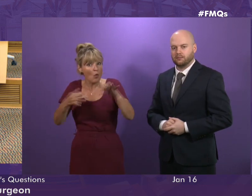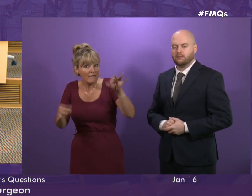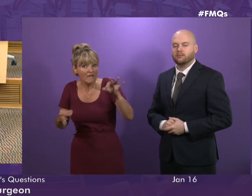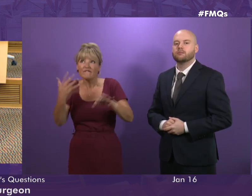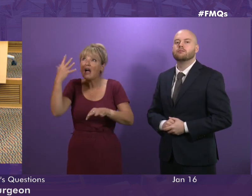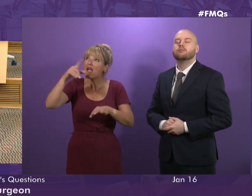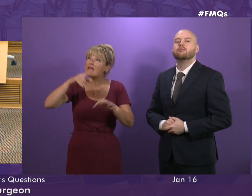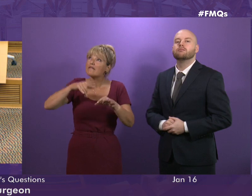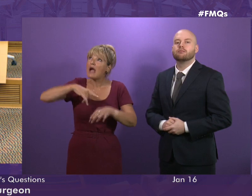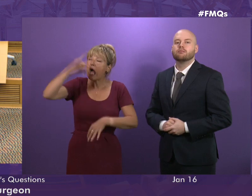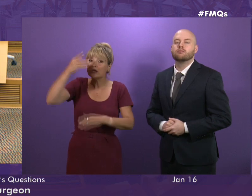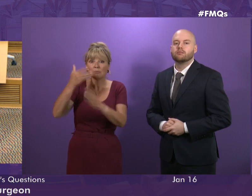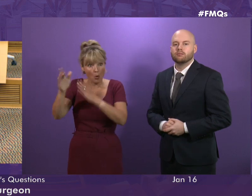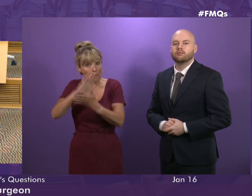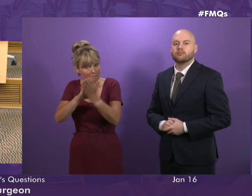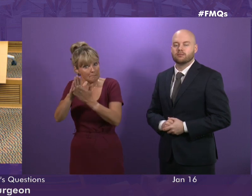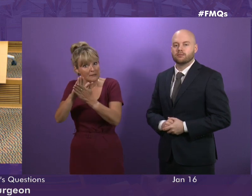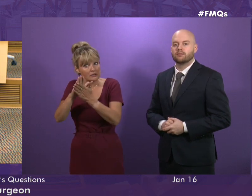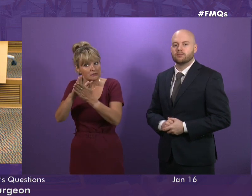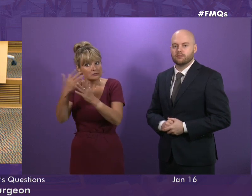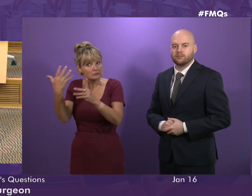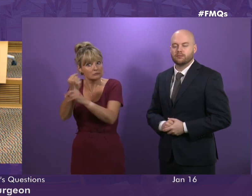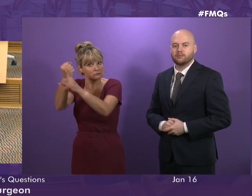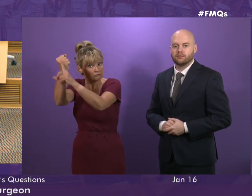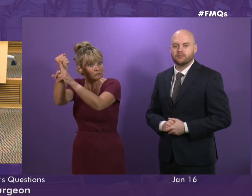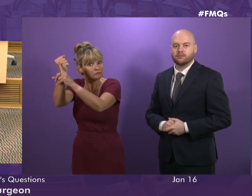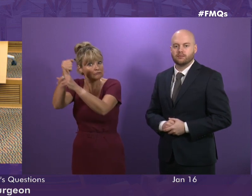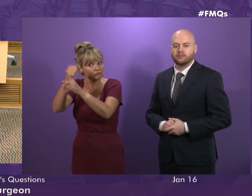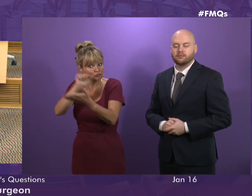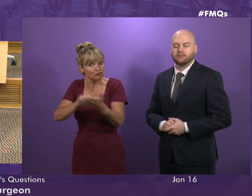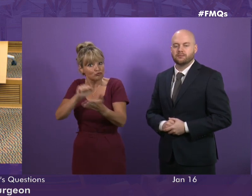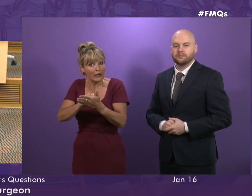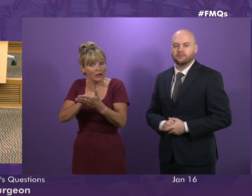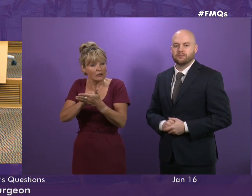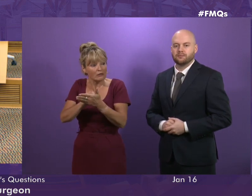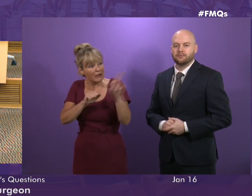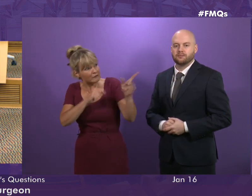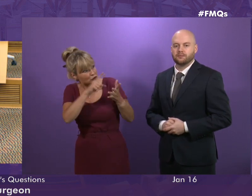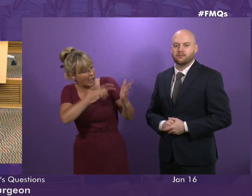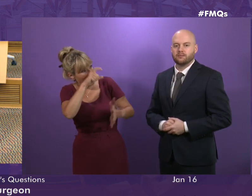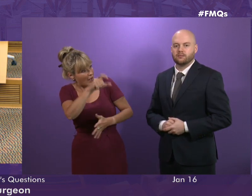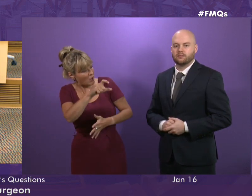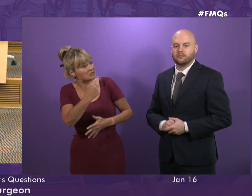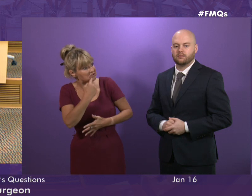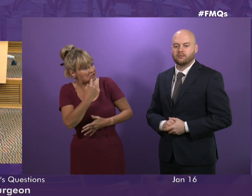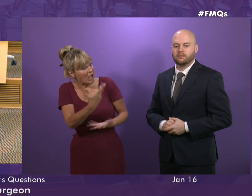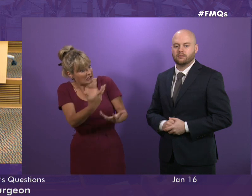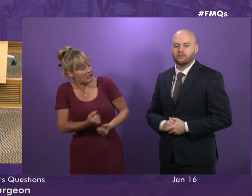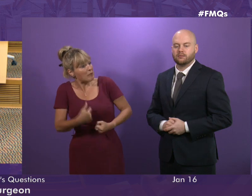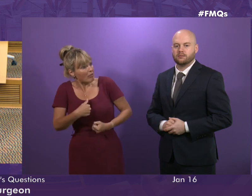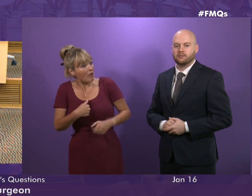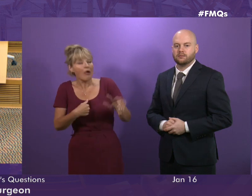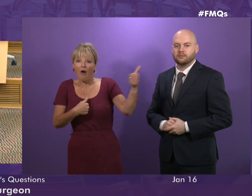or more. If Jackson Carlaw is now conceding that, then that is, indeed, progress.